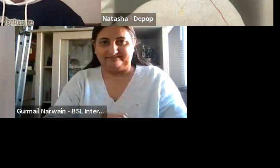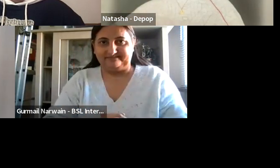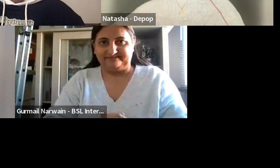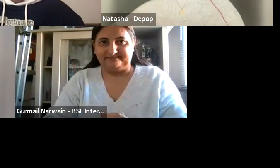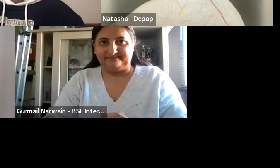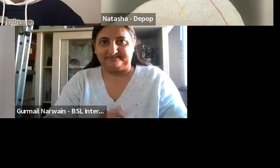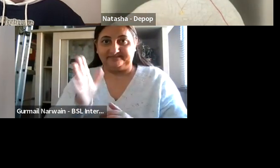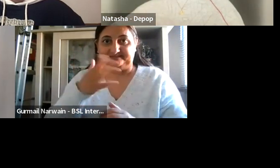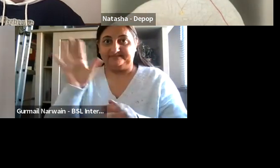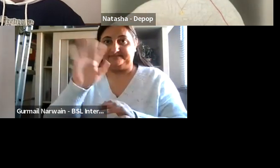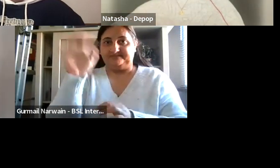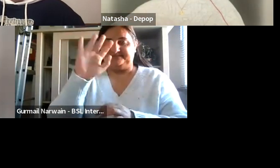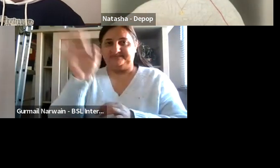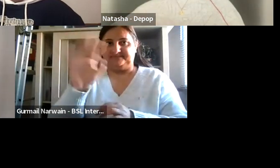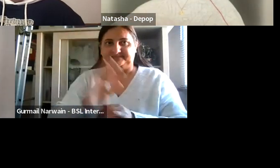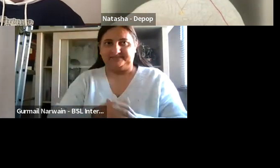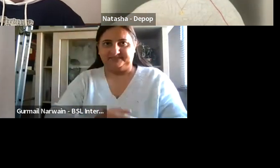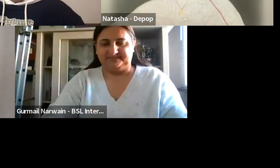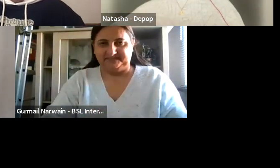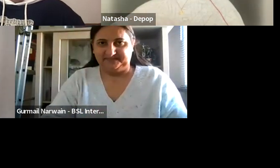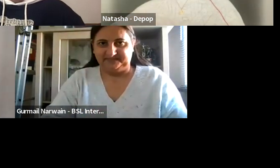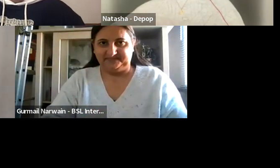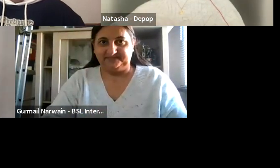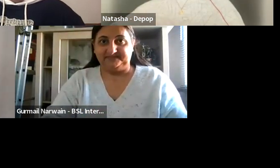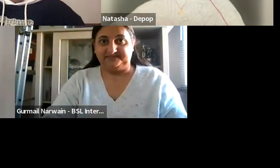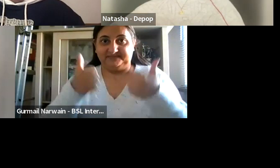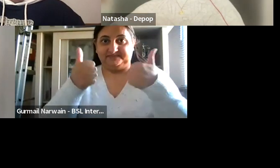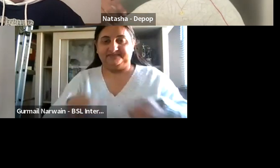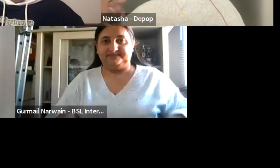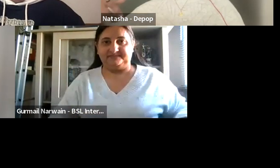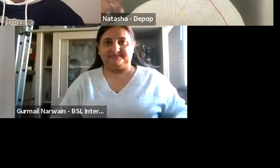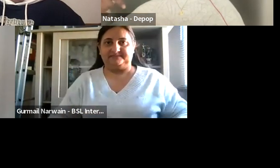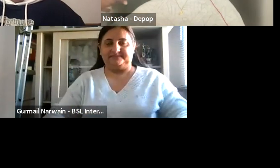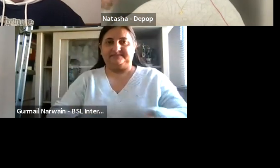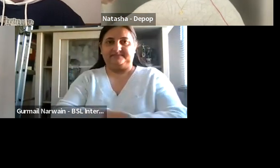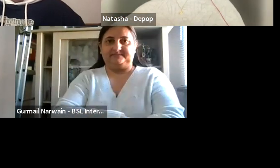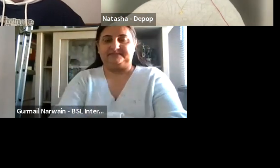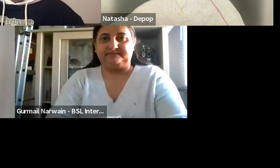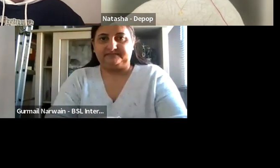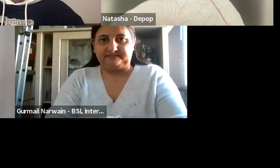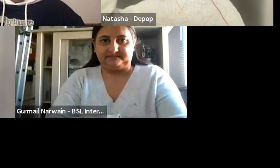then making the use of those spaces in the office, the quieter spaces, booking rooms,